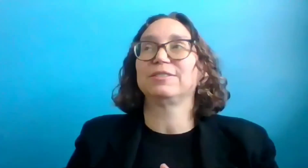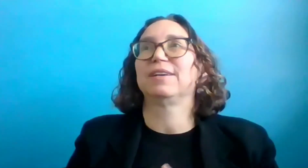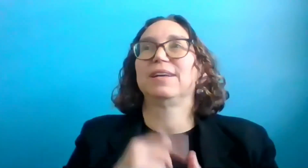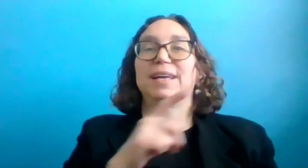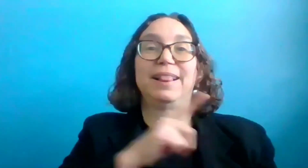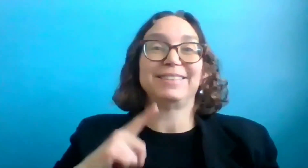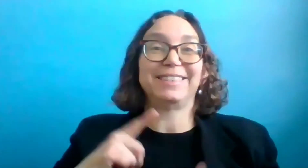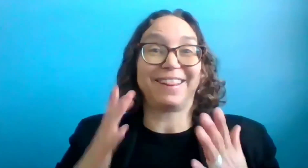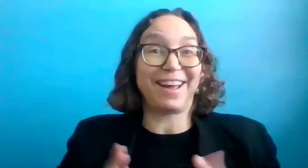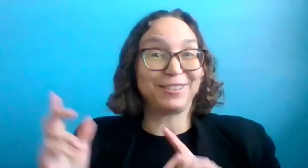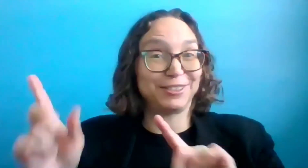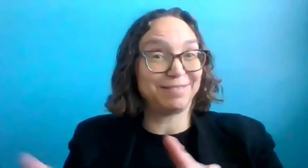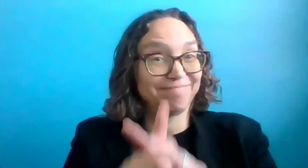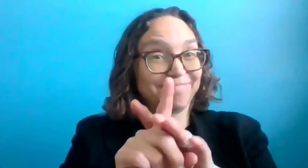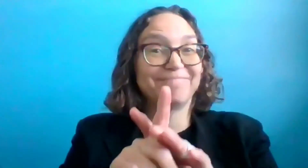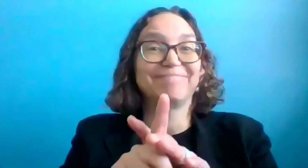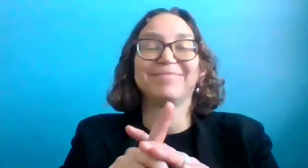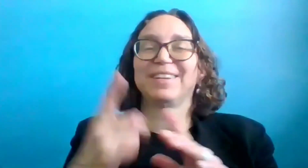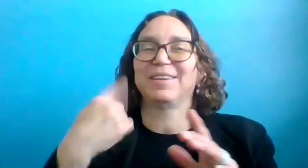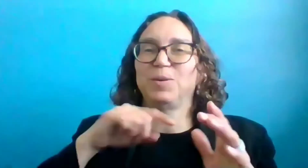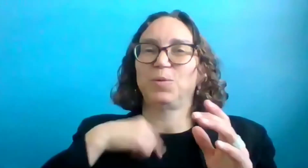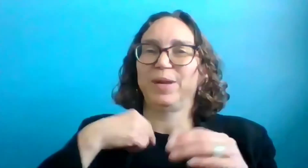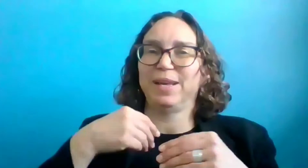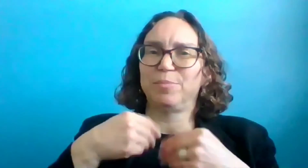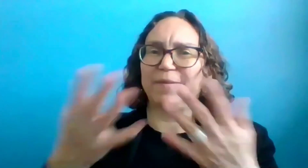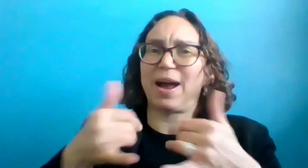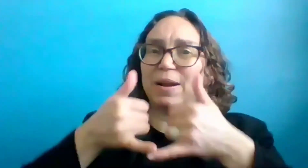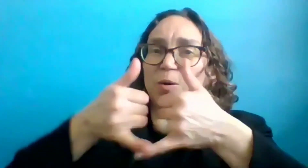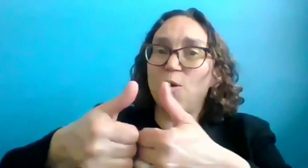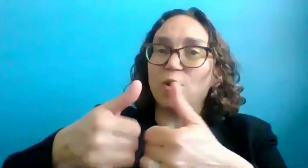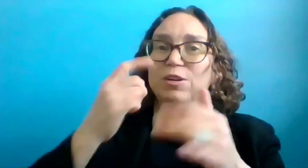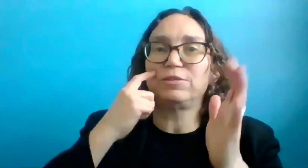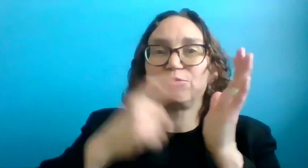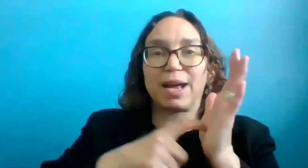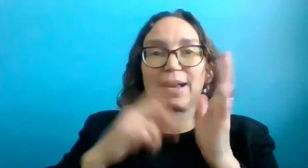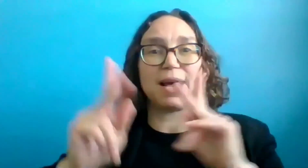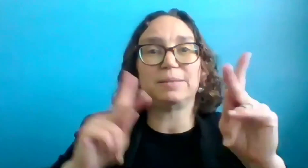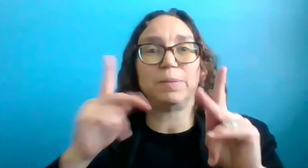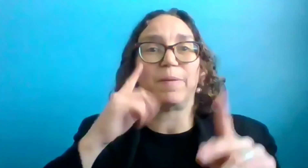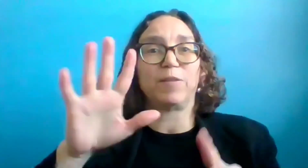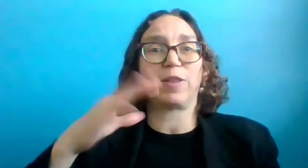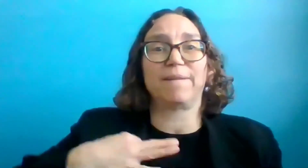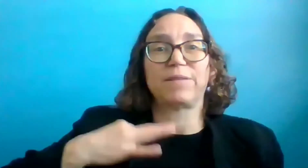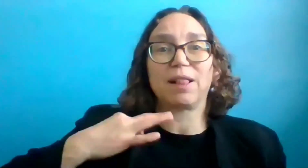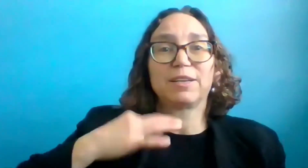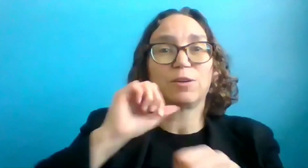providers, legislators themselves would be in attendance and we would be able to recognize